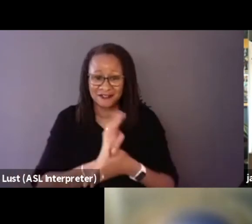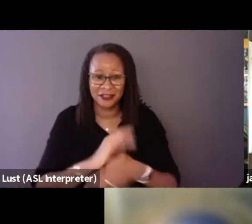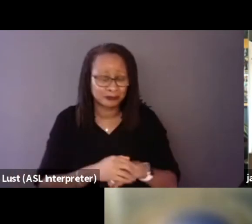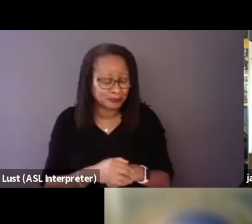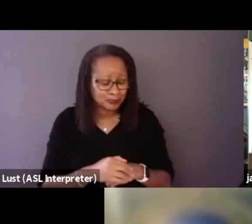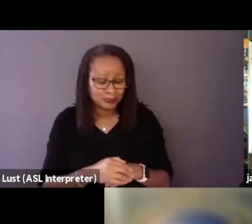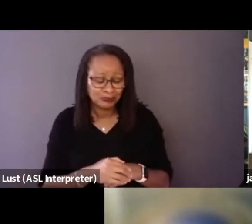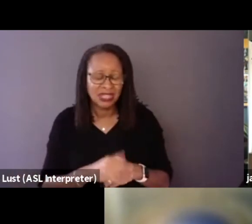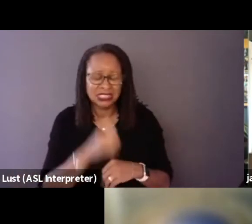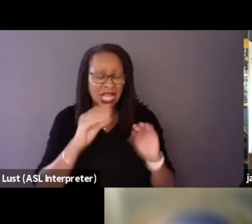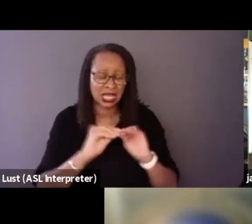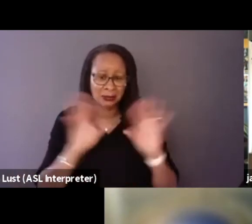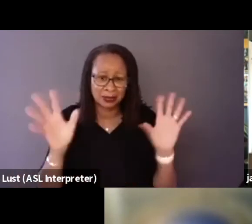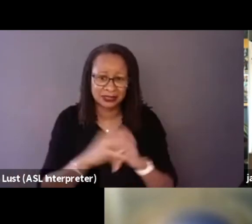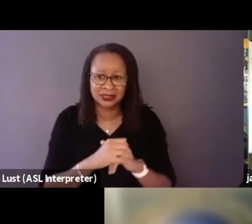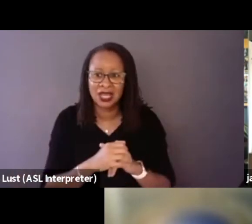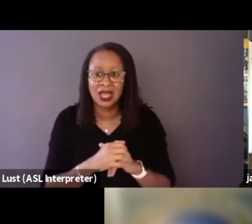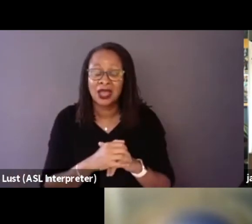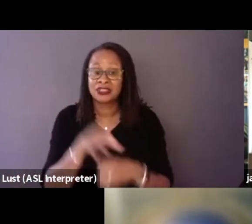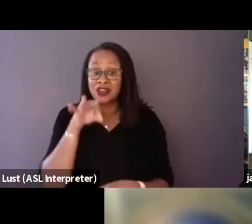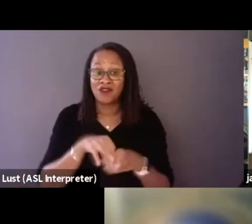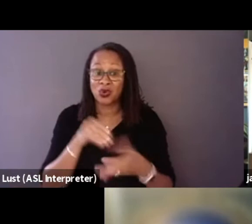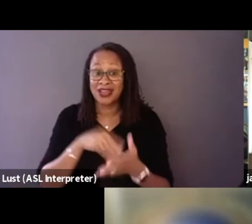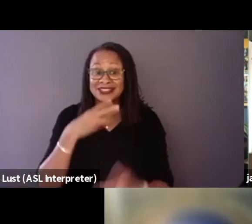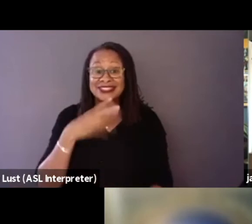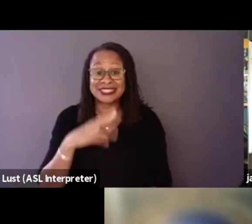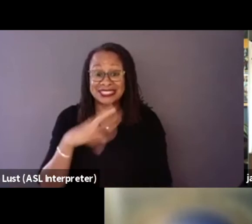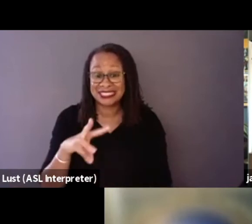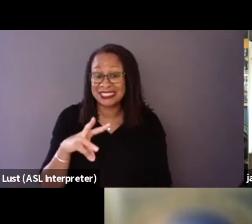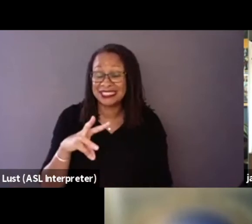was a Vote at 16 initiative, that Jessica and Denilson,